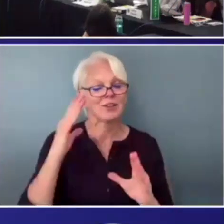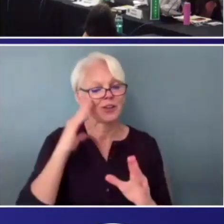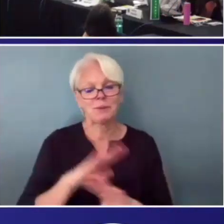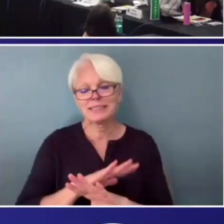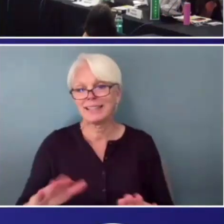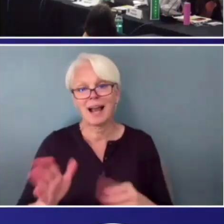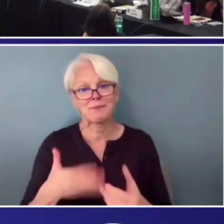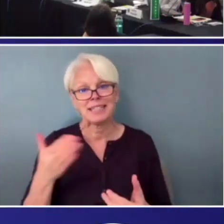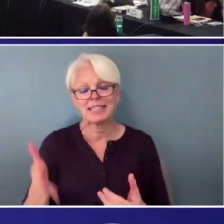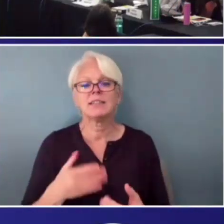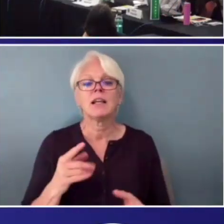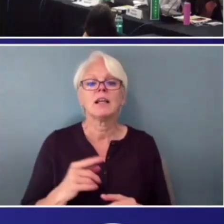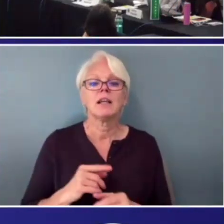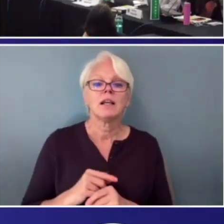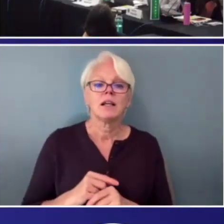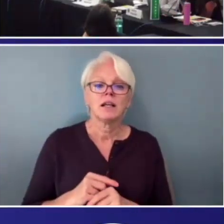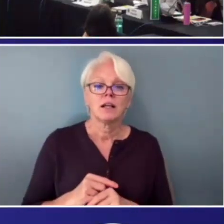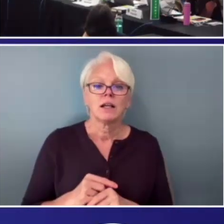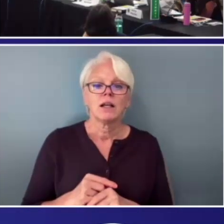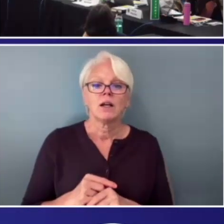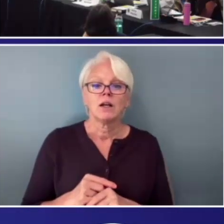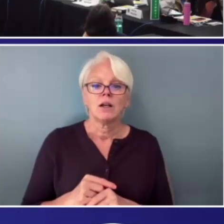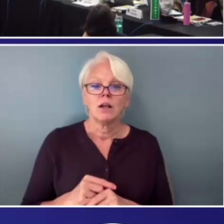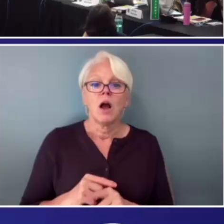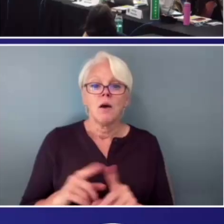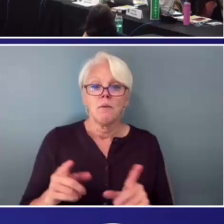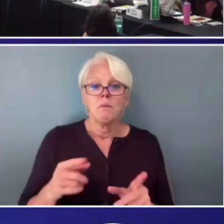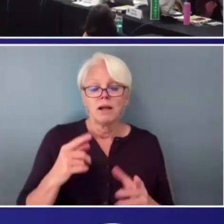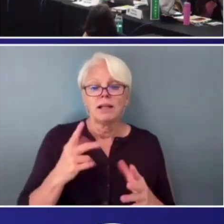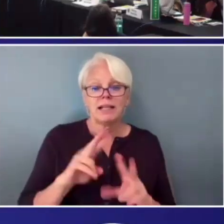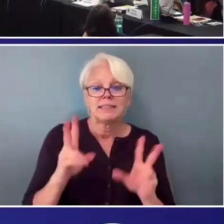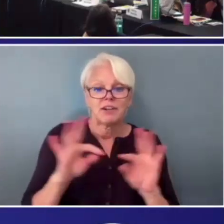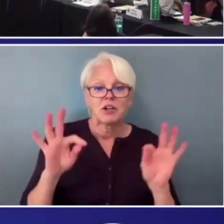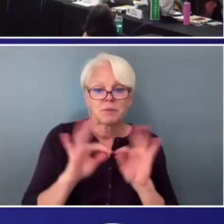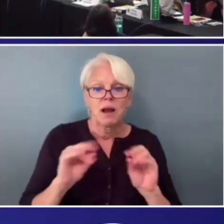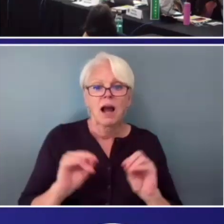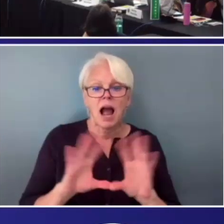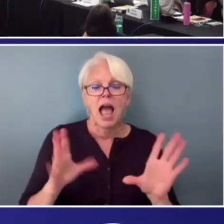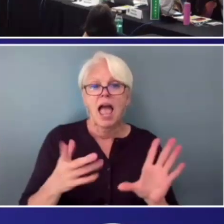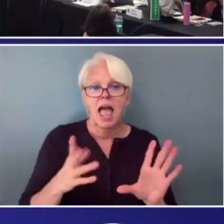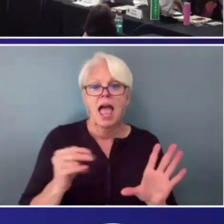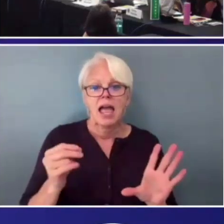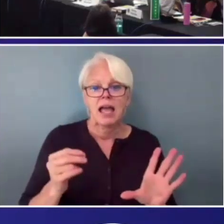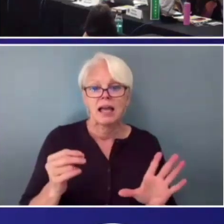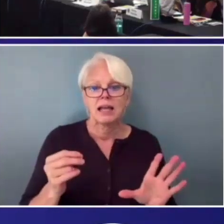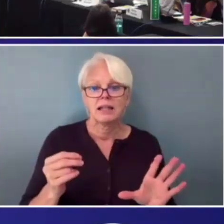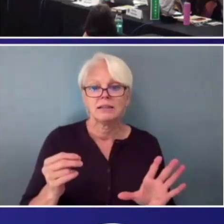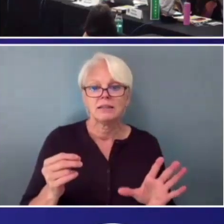But since it's, it's very important, obviously, and new, I'm not going to be